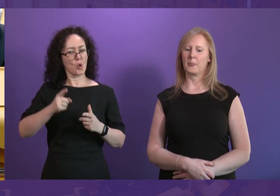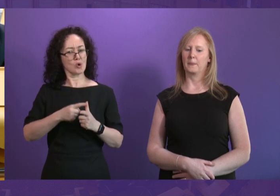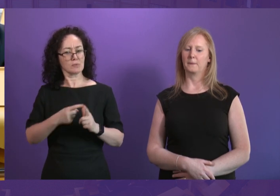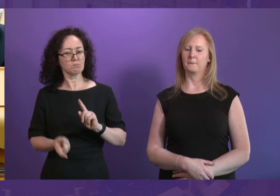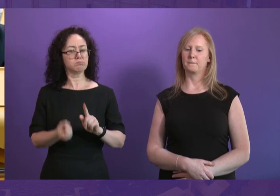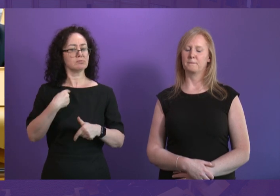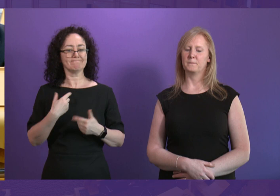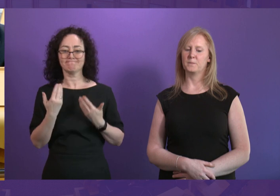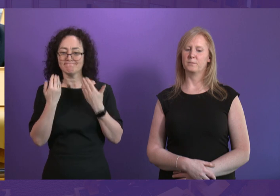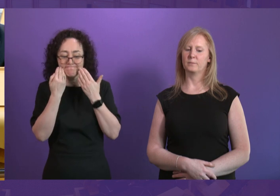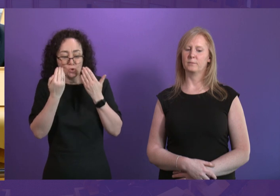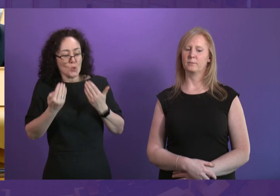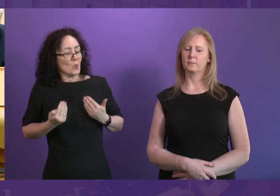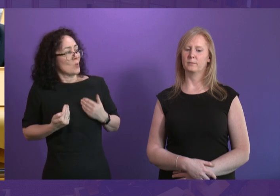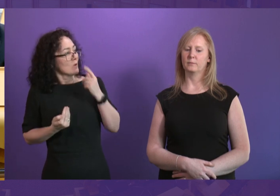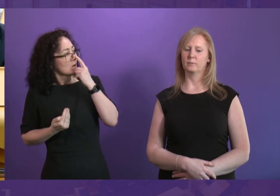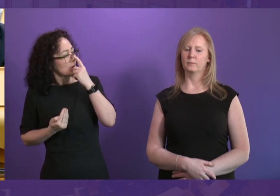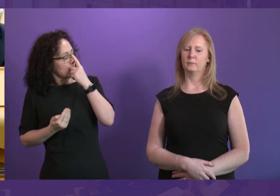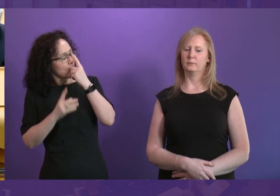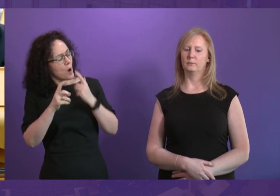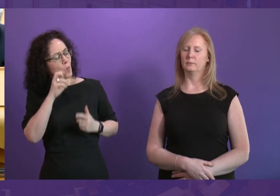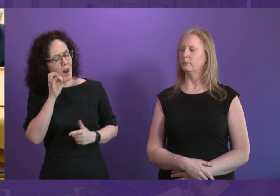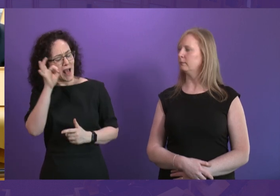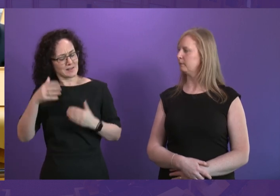but I will ask the health secretary to look into that this afternoon and come back to